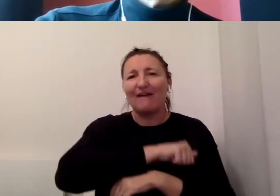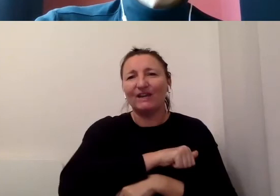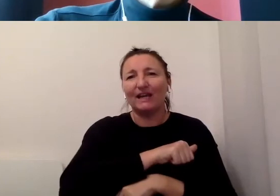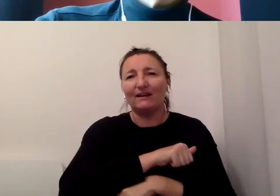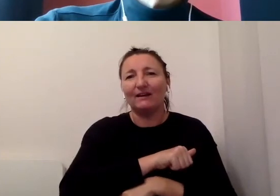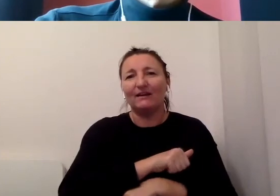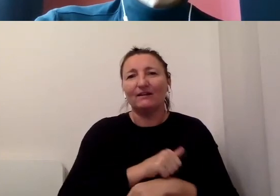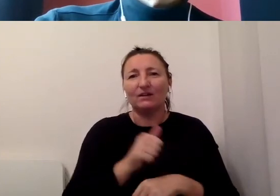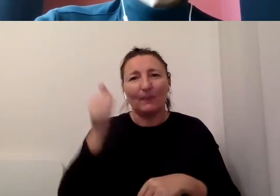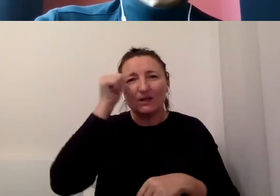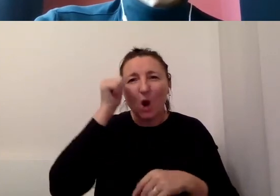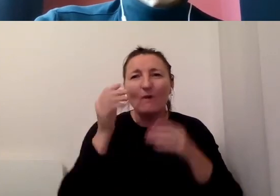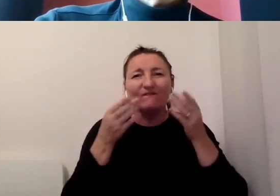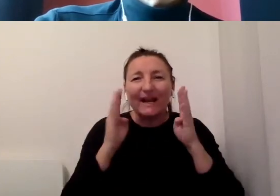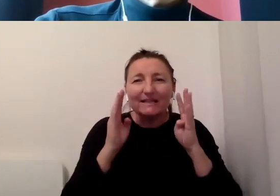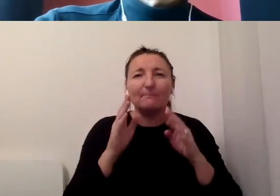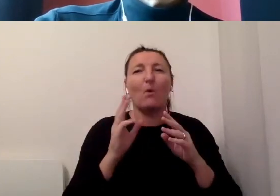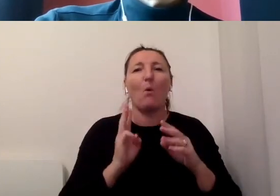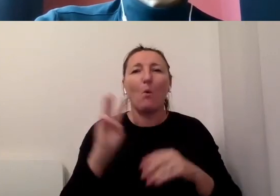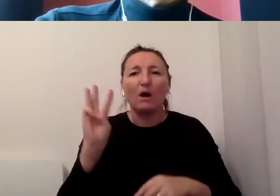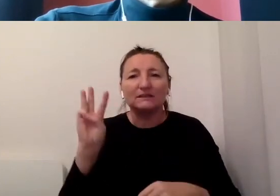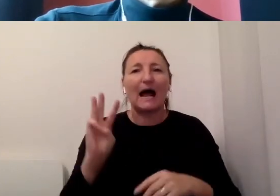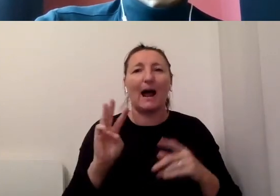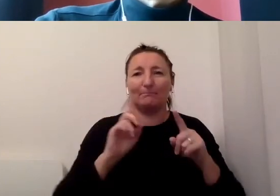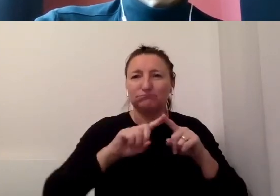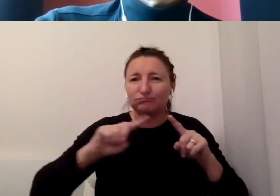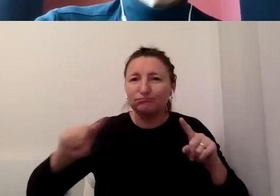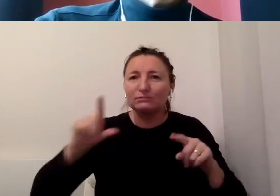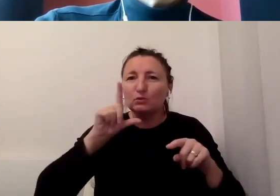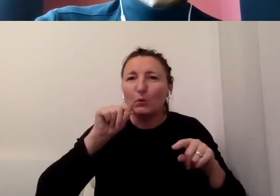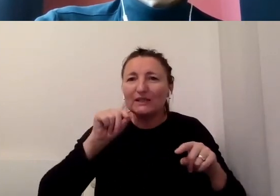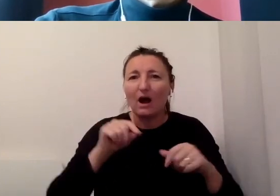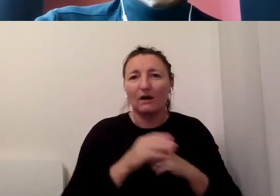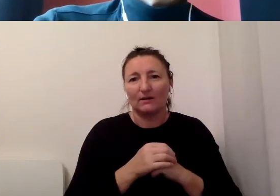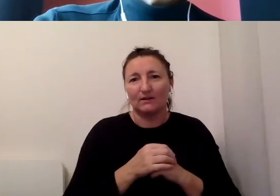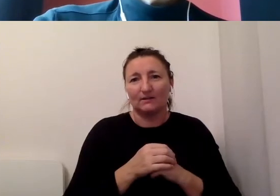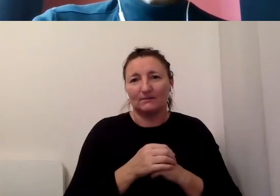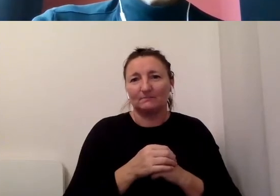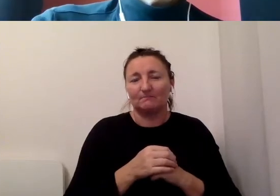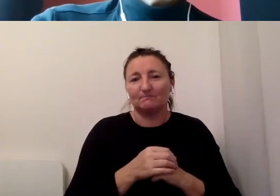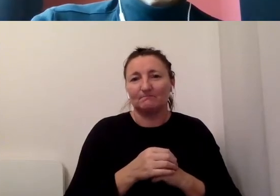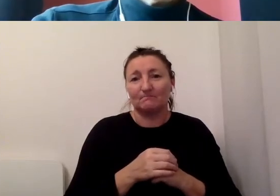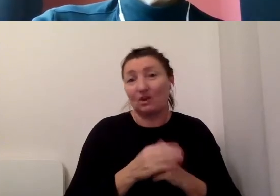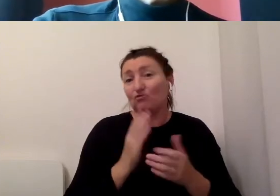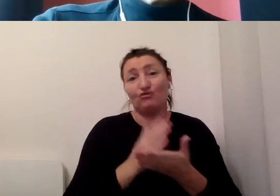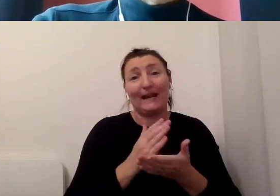all that kind of stuff would be even better. But you know, hey, anybody with any enthusiasm for